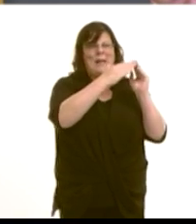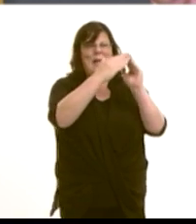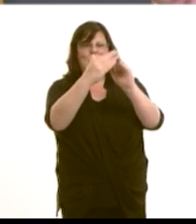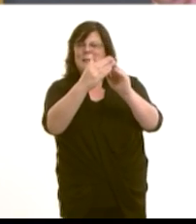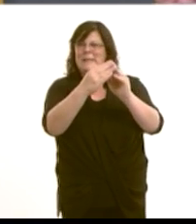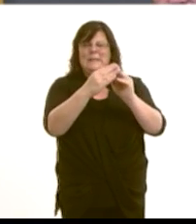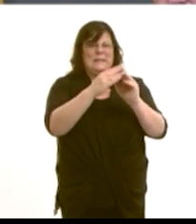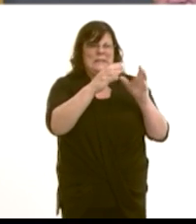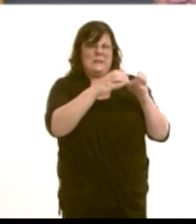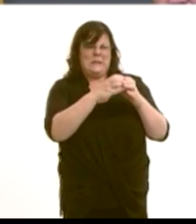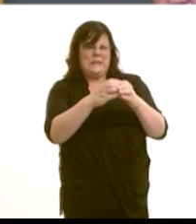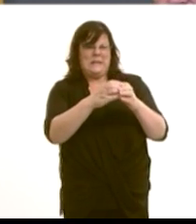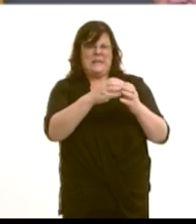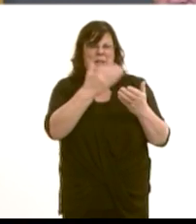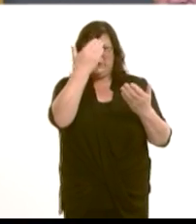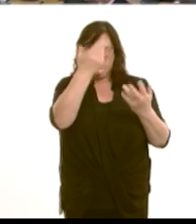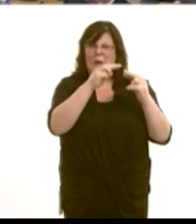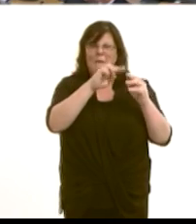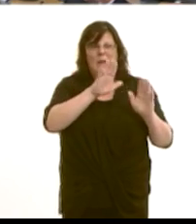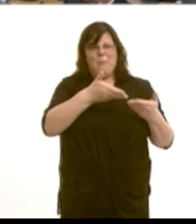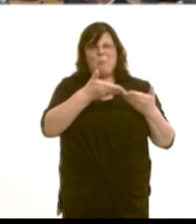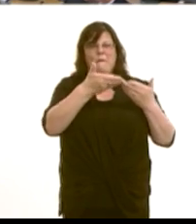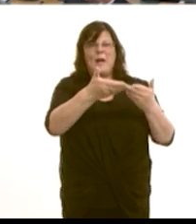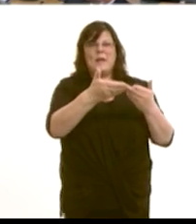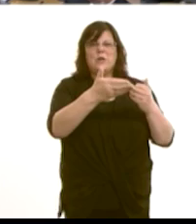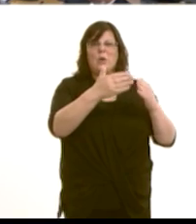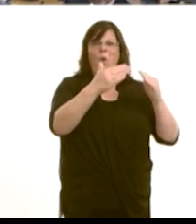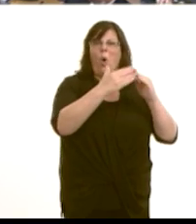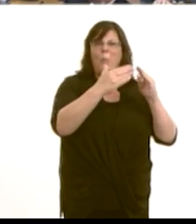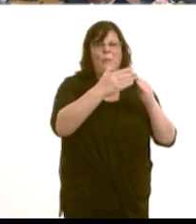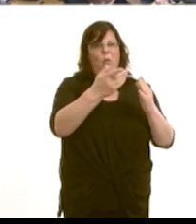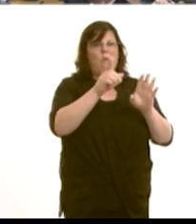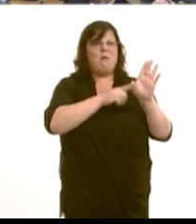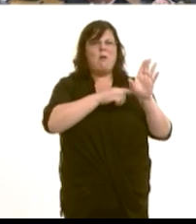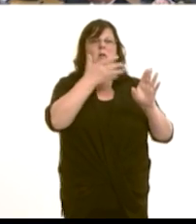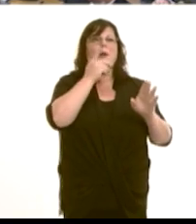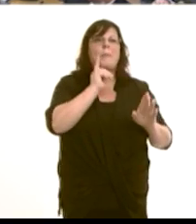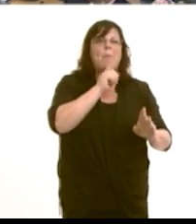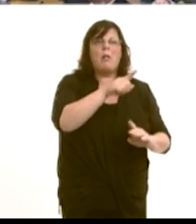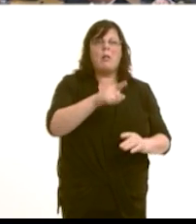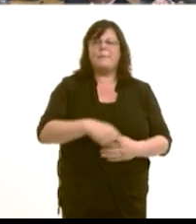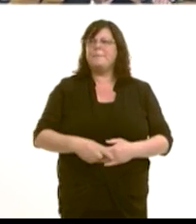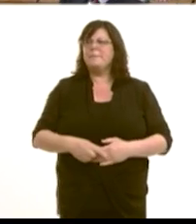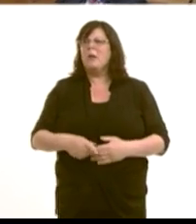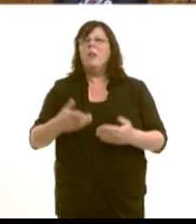if they can continue to provide social housing for that age group? Carwyn Jones: Itís part of a theme where, the younger you are, the more you have to